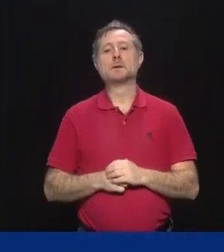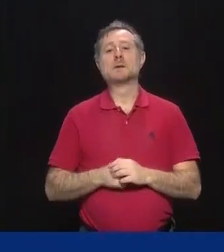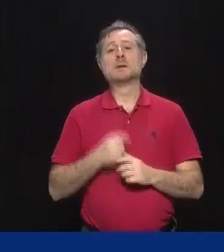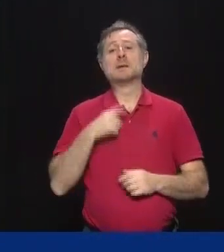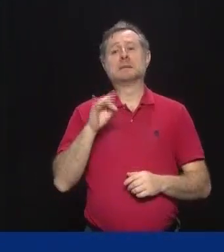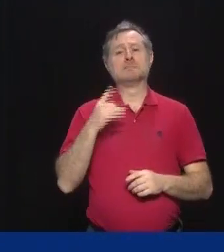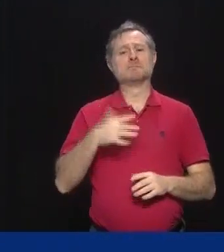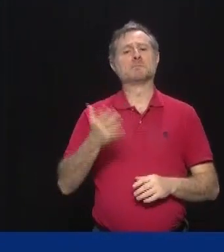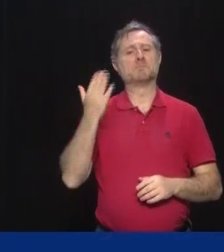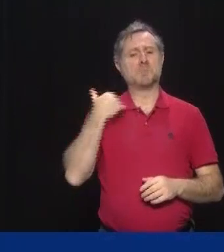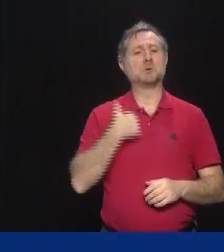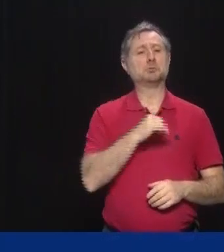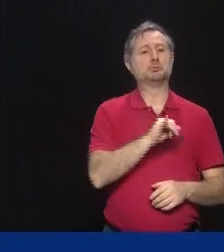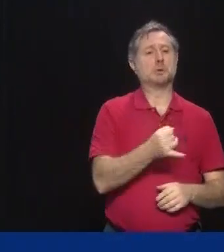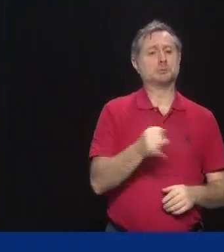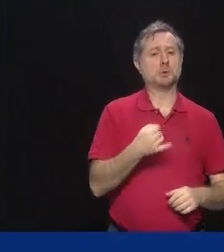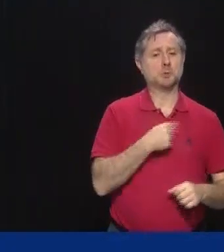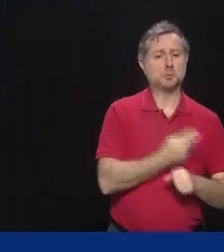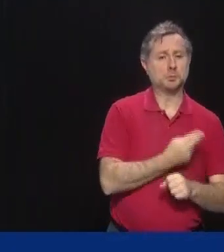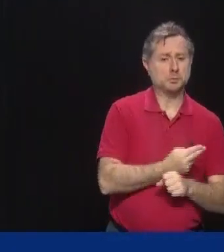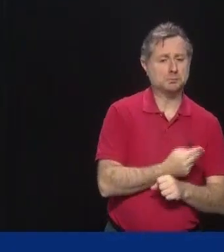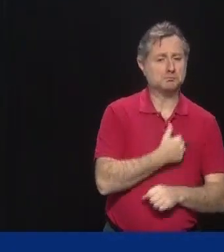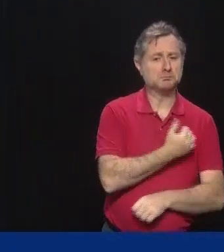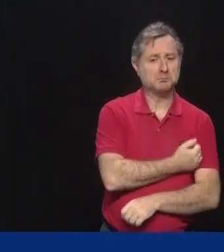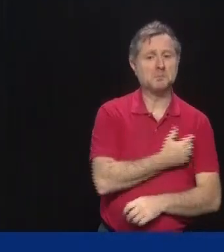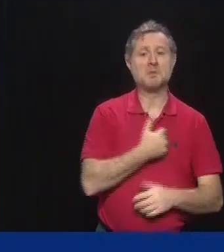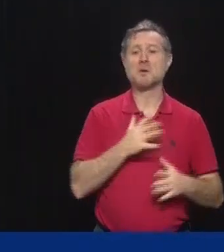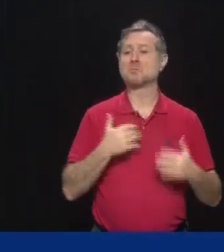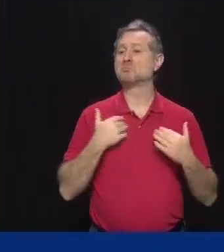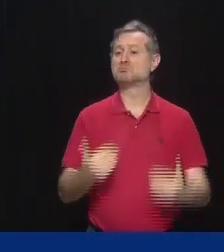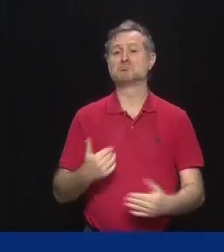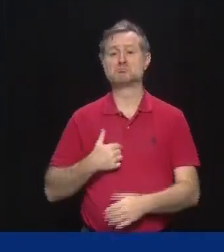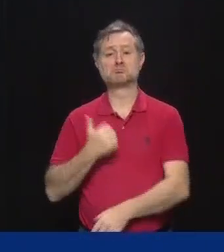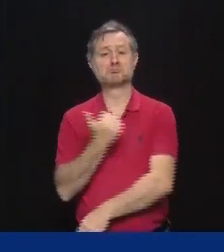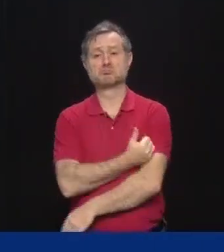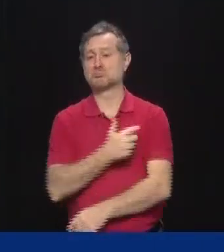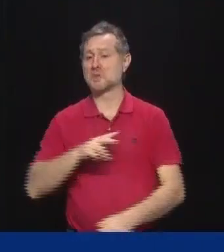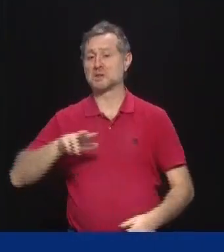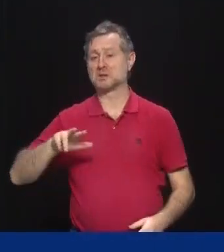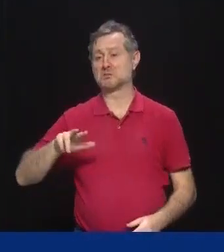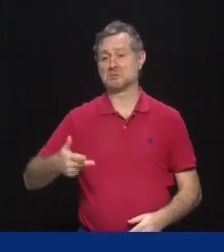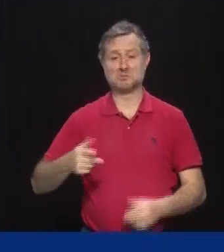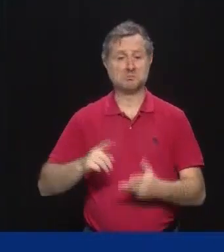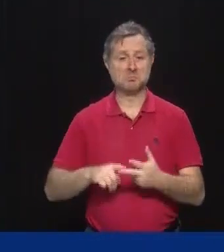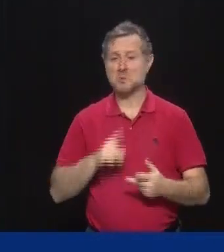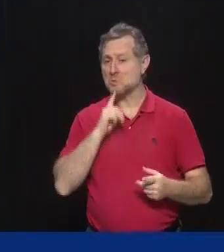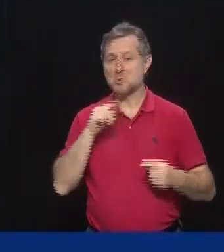SCREEN. I HOPE THEY'RE WRONG. I HAD A JOHNSON & JOHNSON, SO I